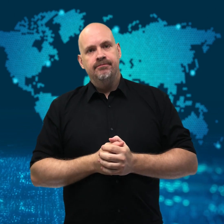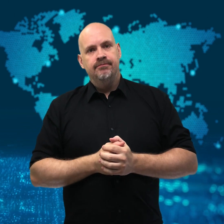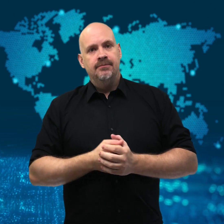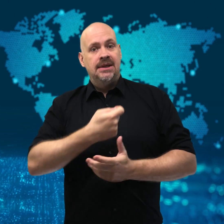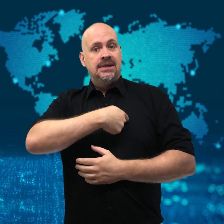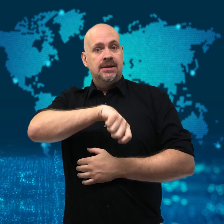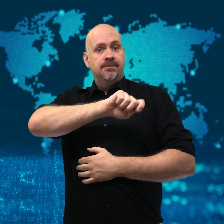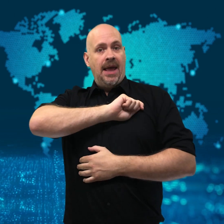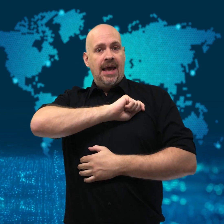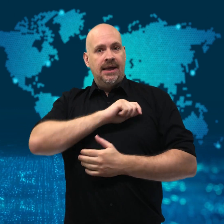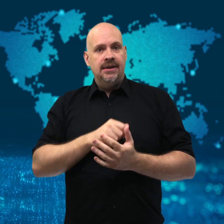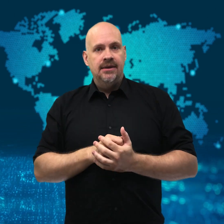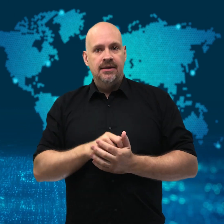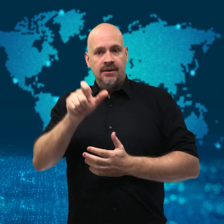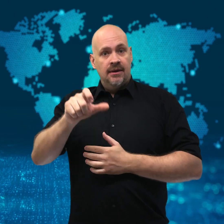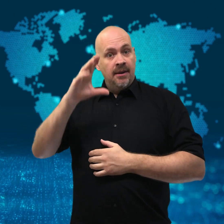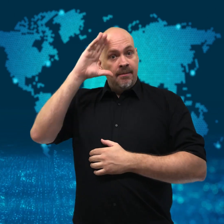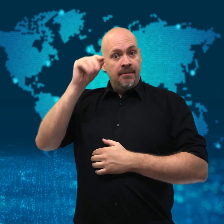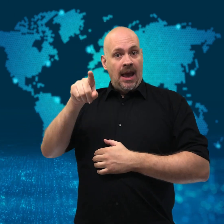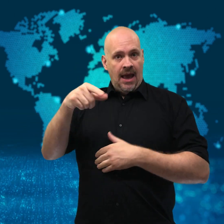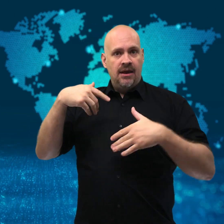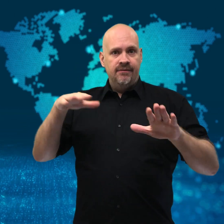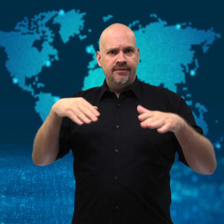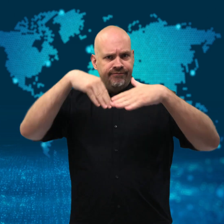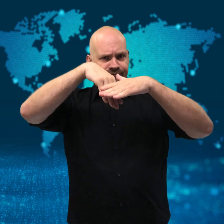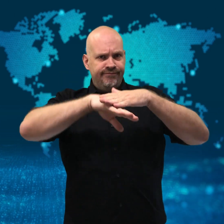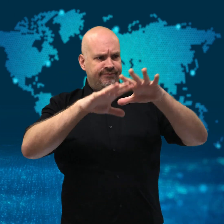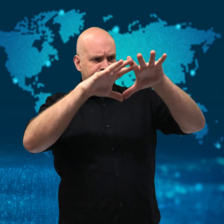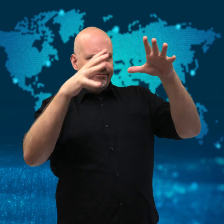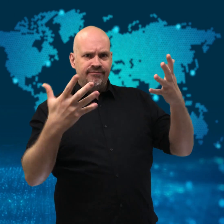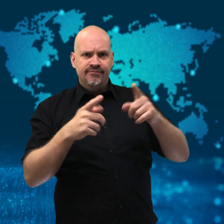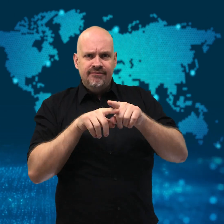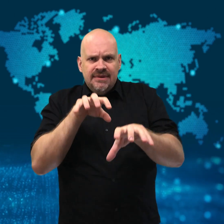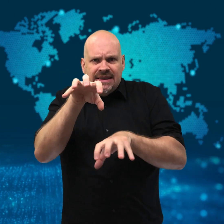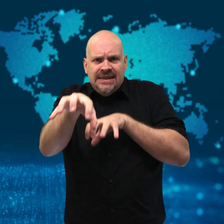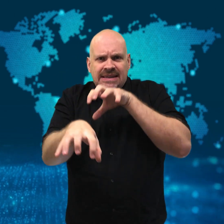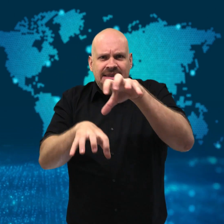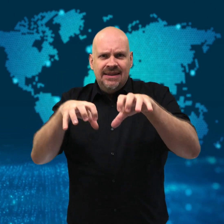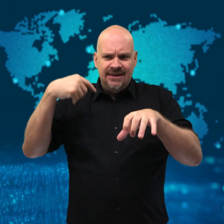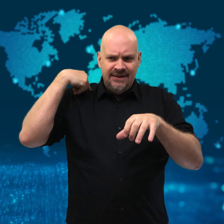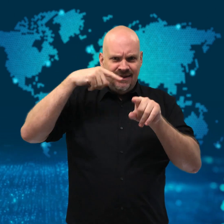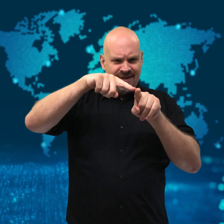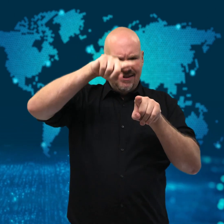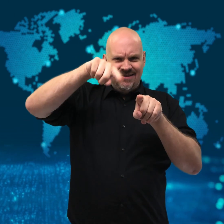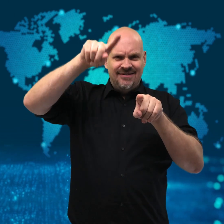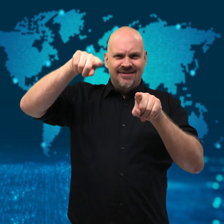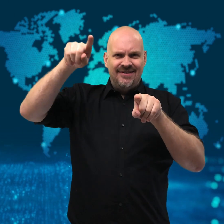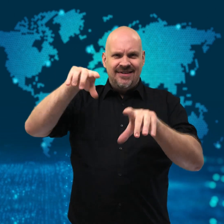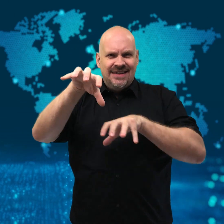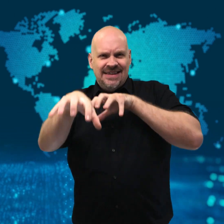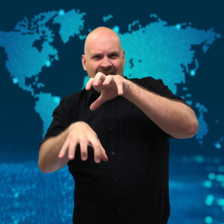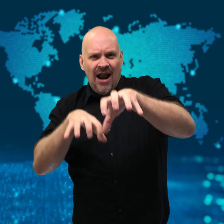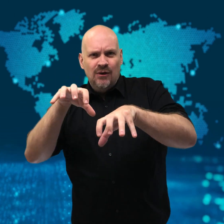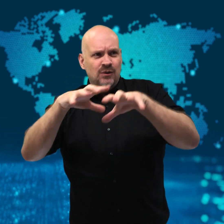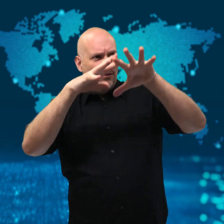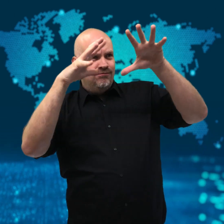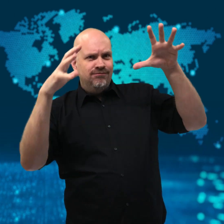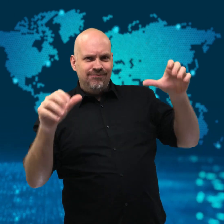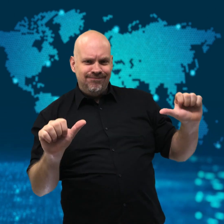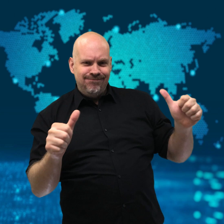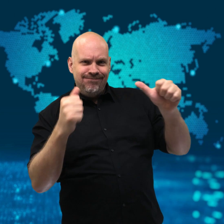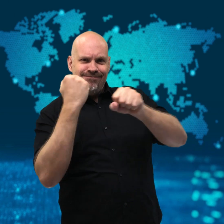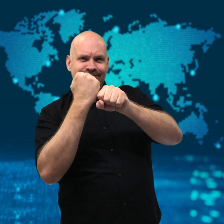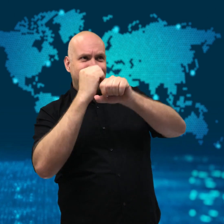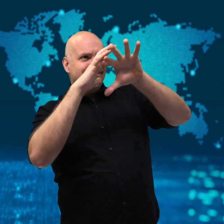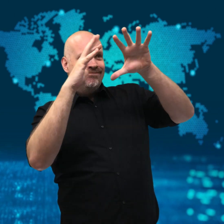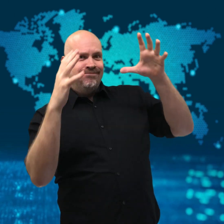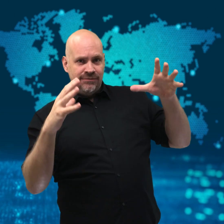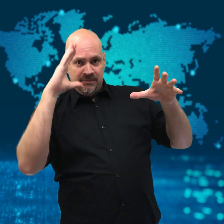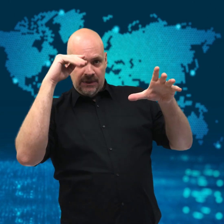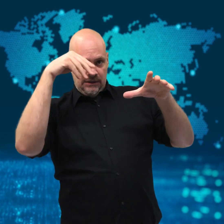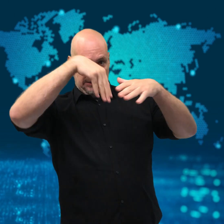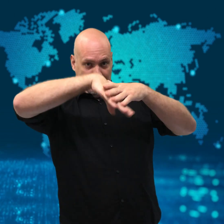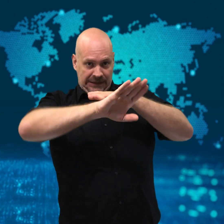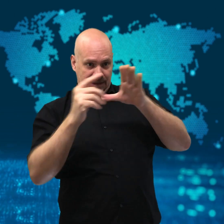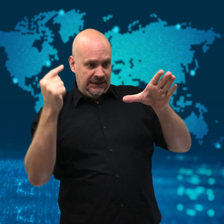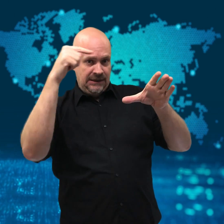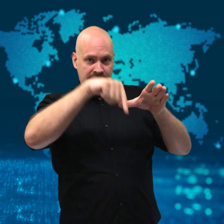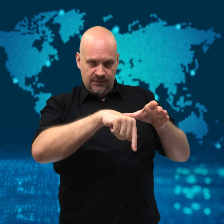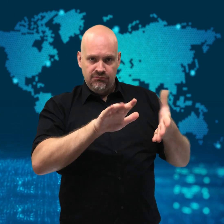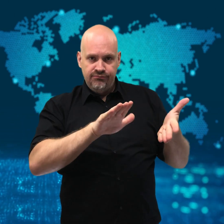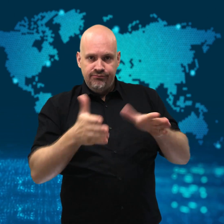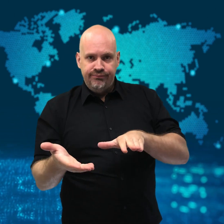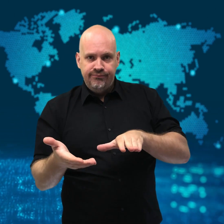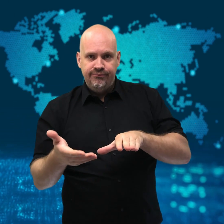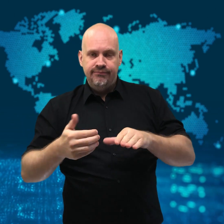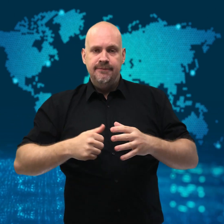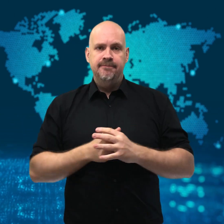Man dies inside dinosaur statue.